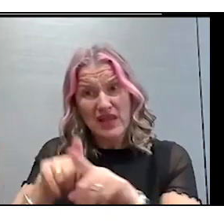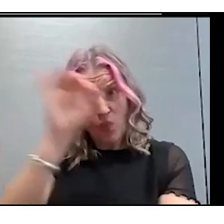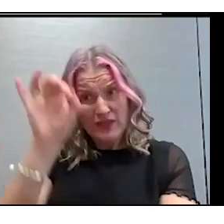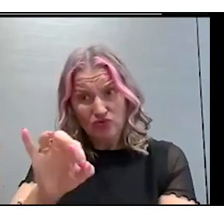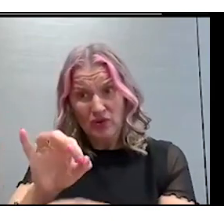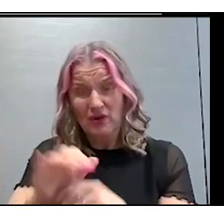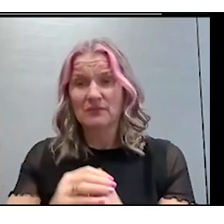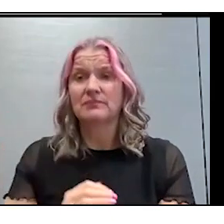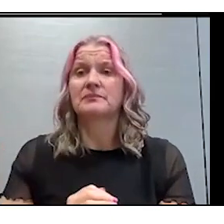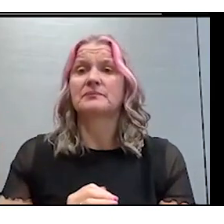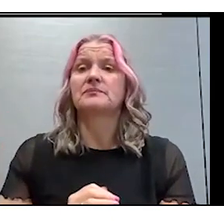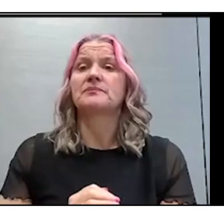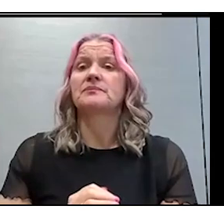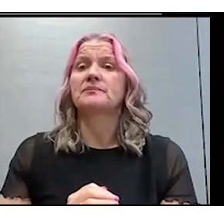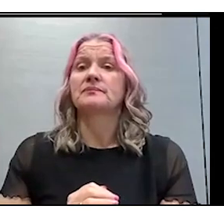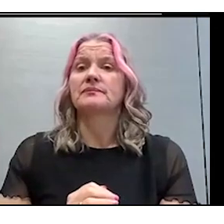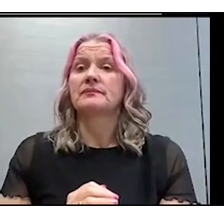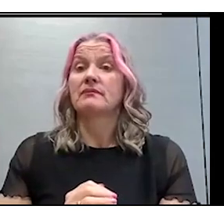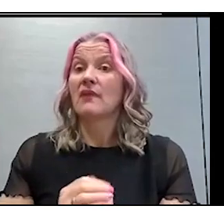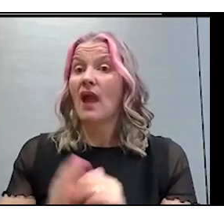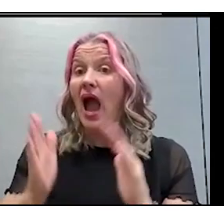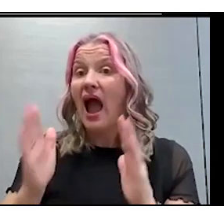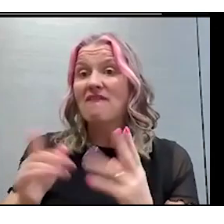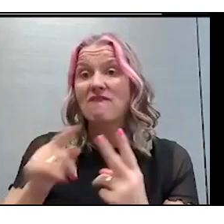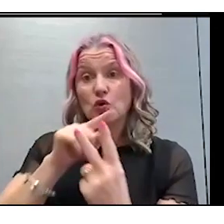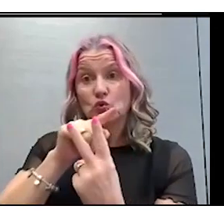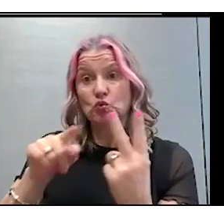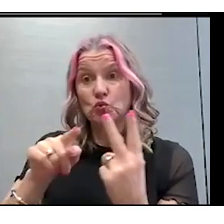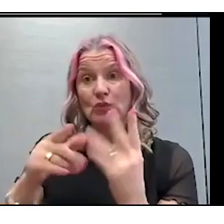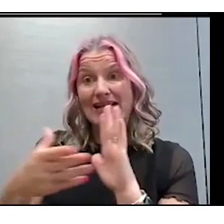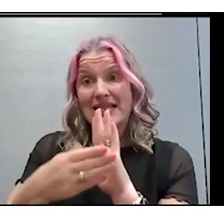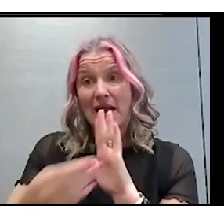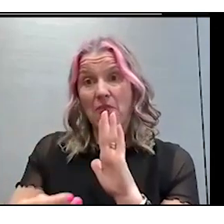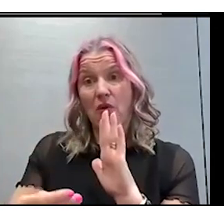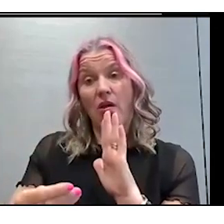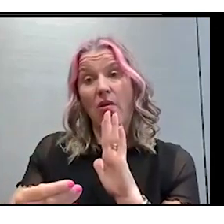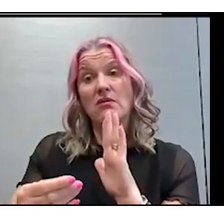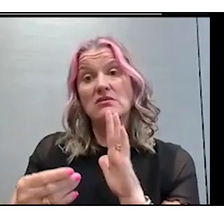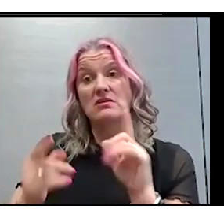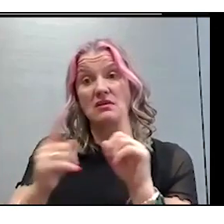And I have two examples on my slide, which I'm going to walk you through.